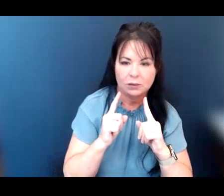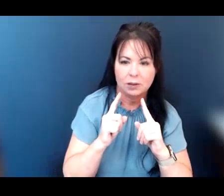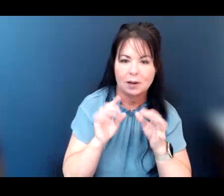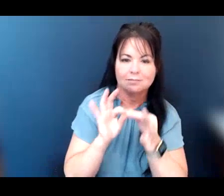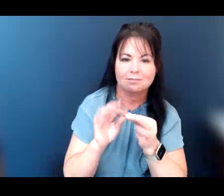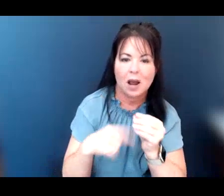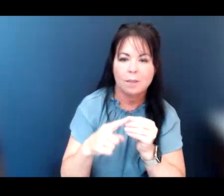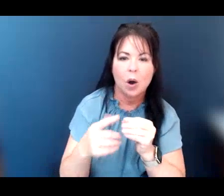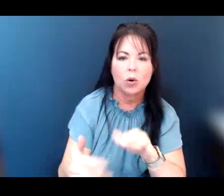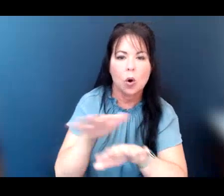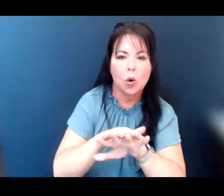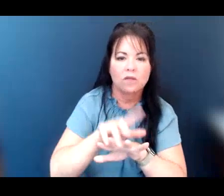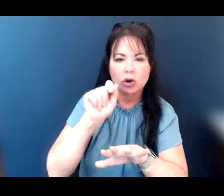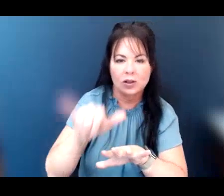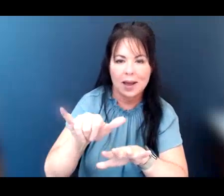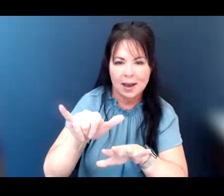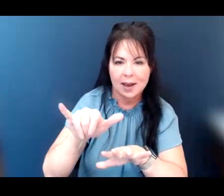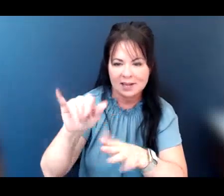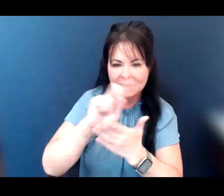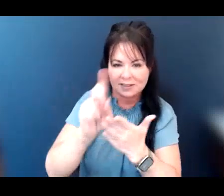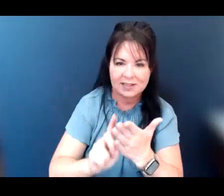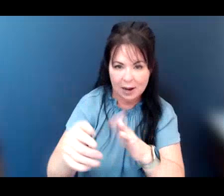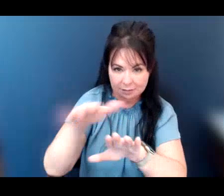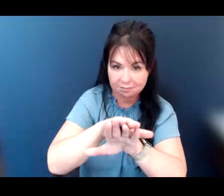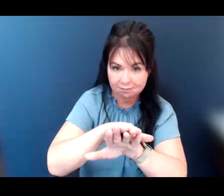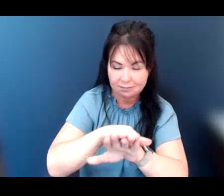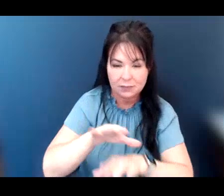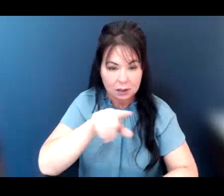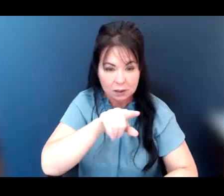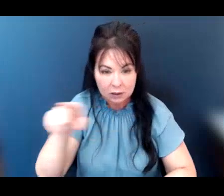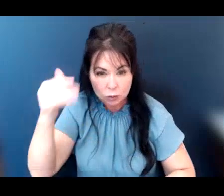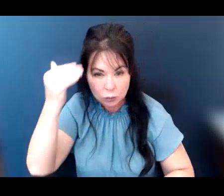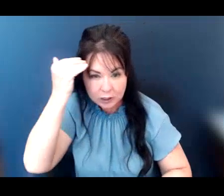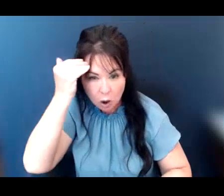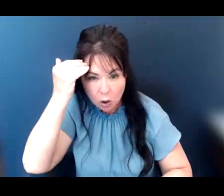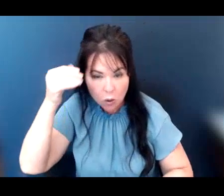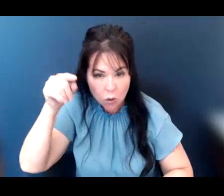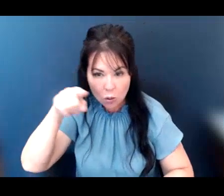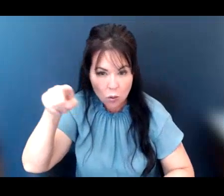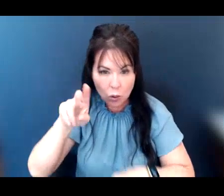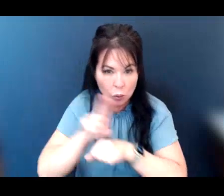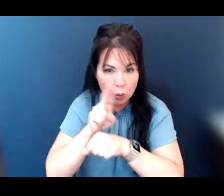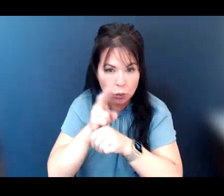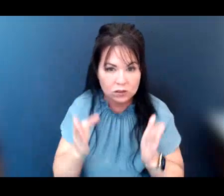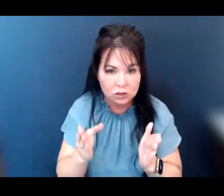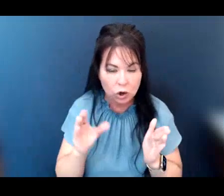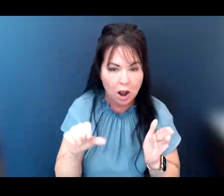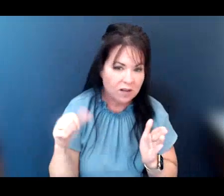we were talking about, do we know if users of other forms of accessibility or assistive